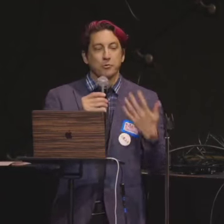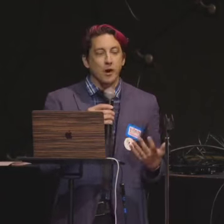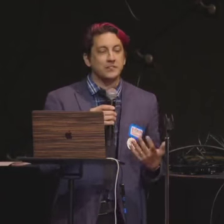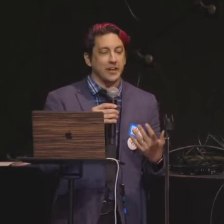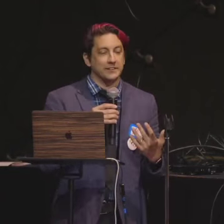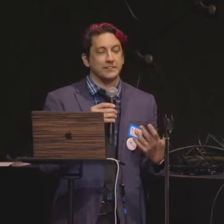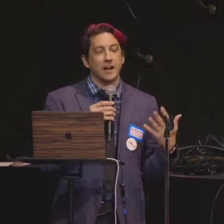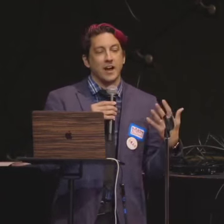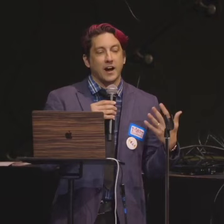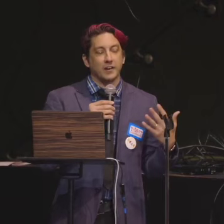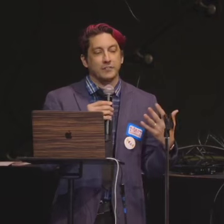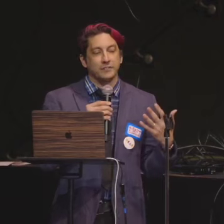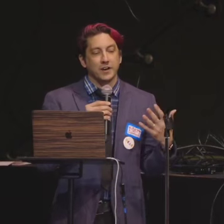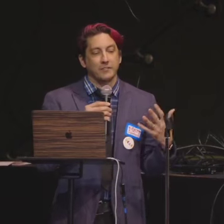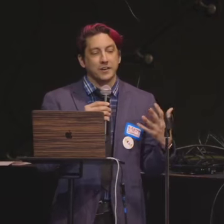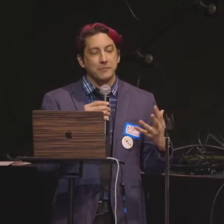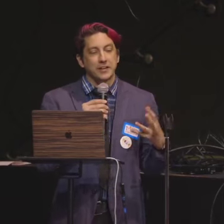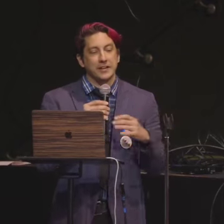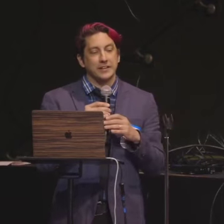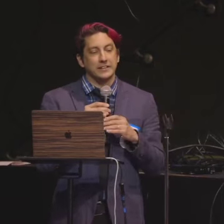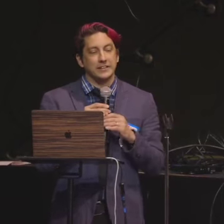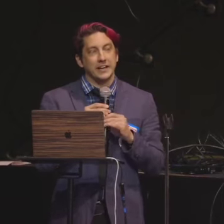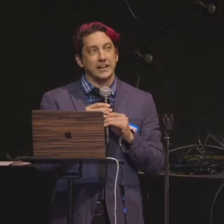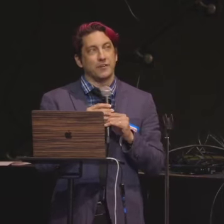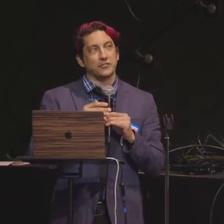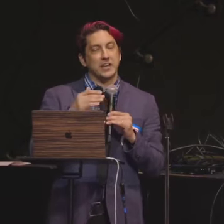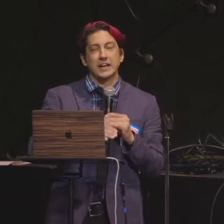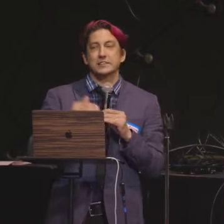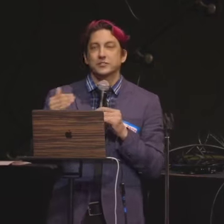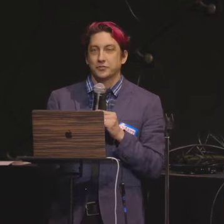The process of captioning involves taking the script